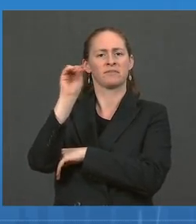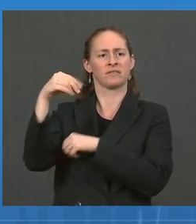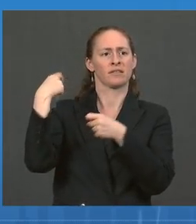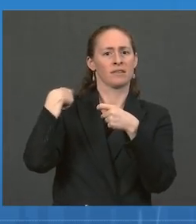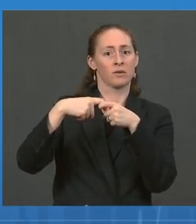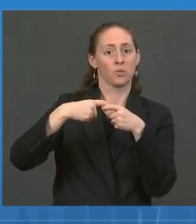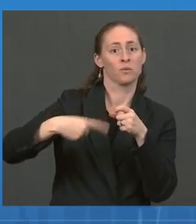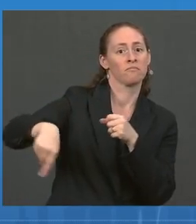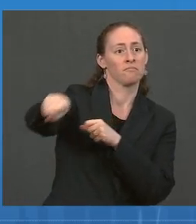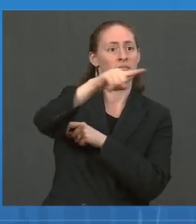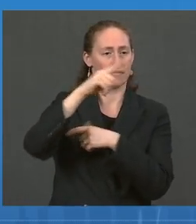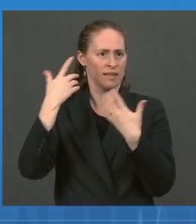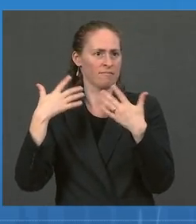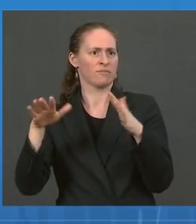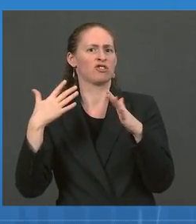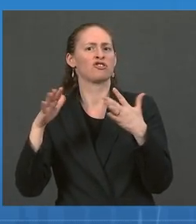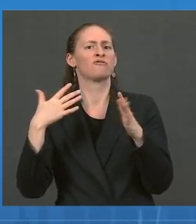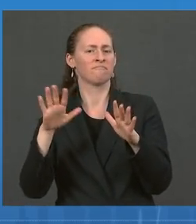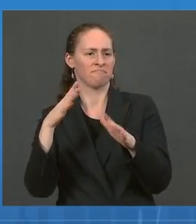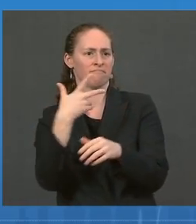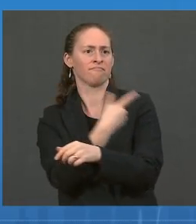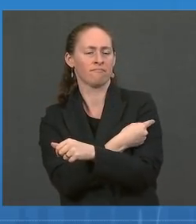That compares to 71 percent of white Americans.